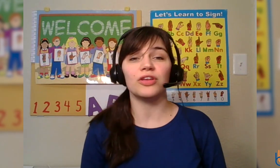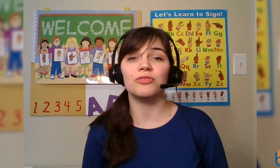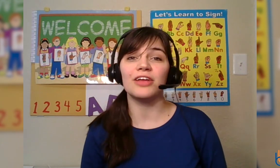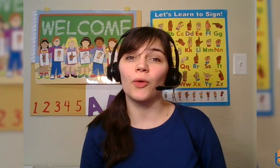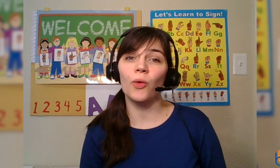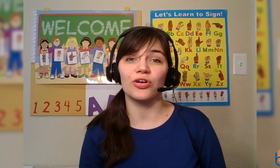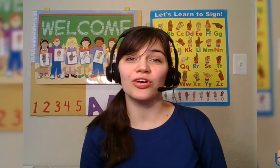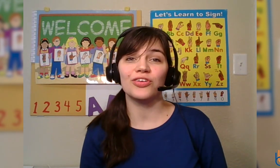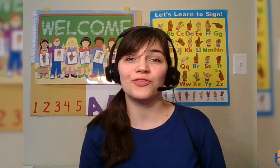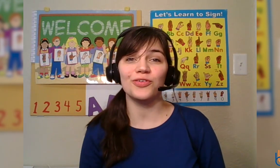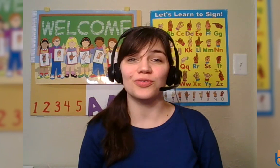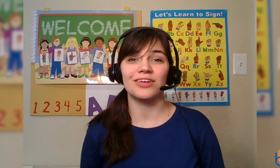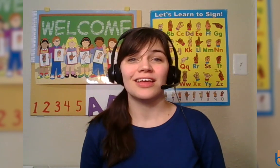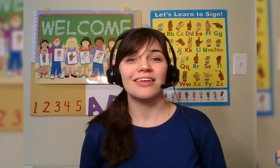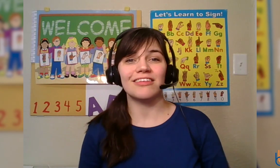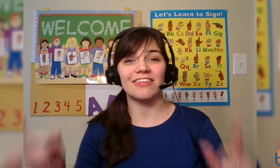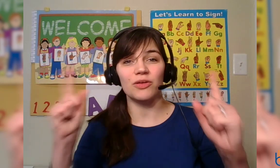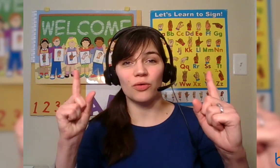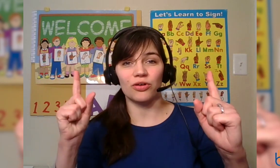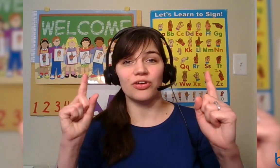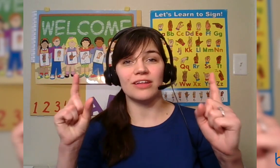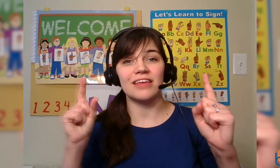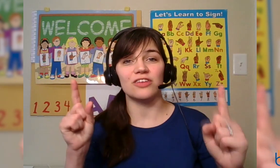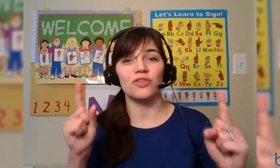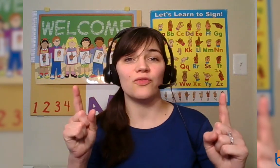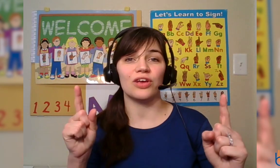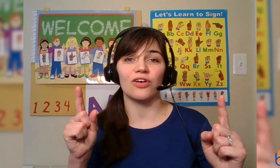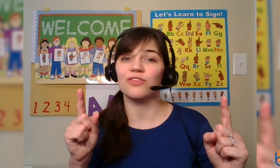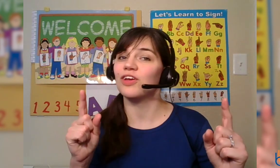you might order your food. To sign order, you're gonna take two fingers, very